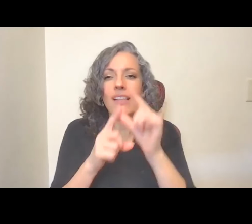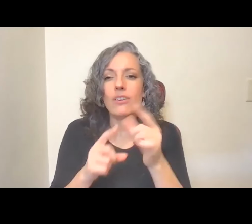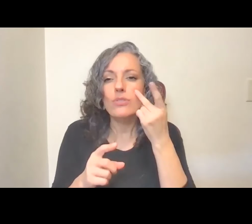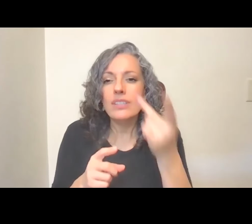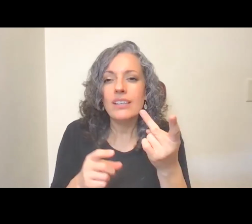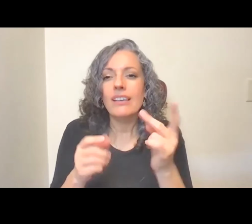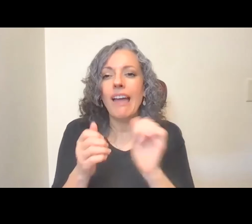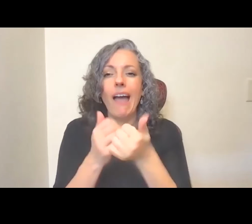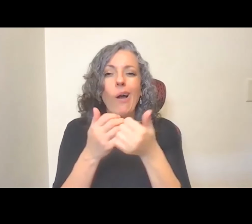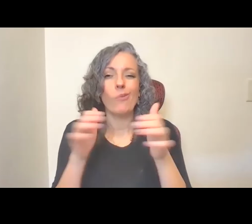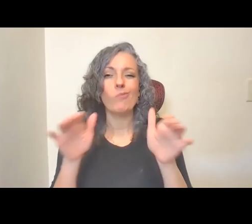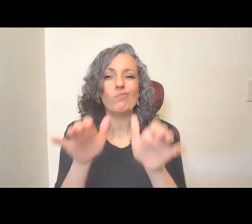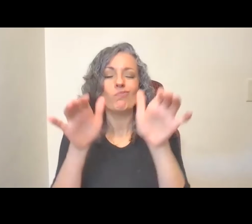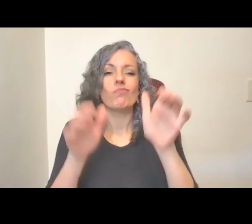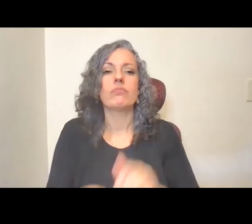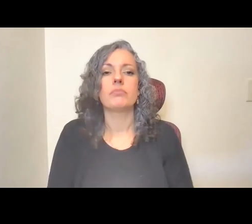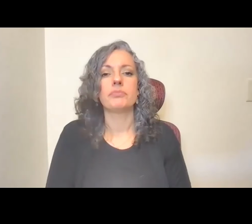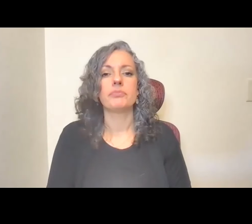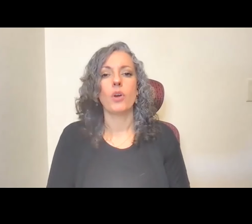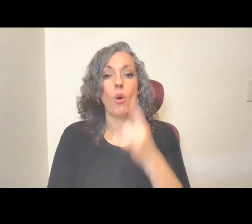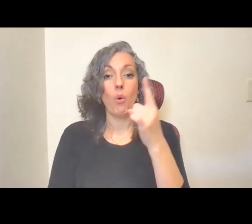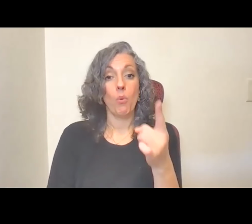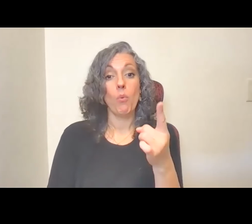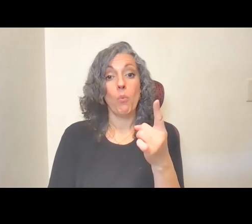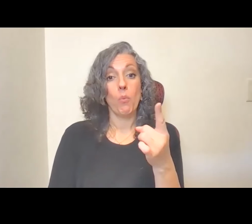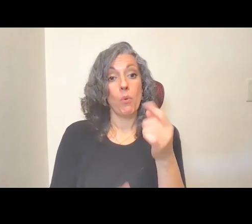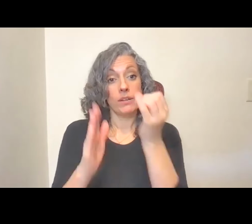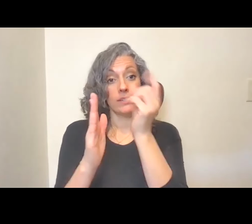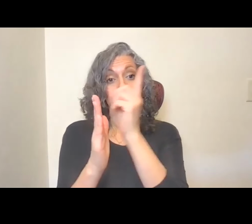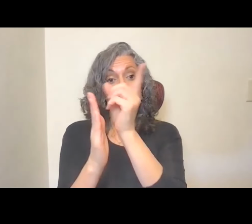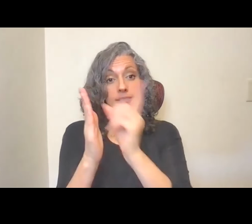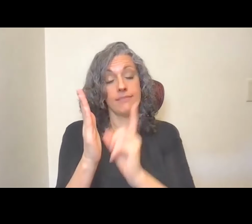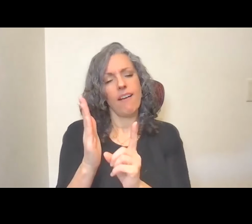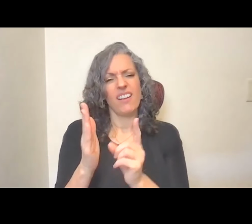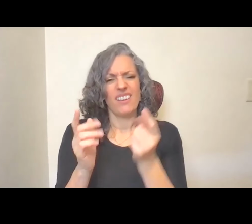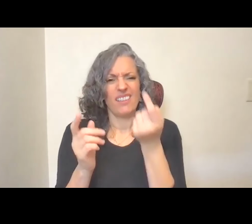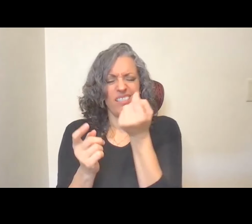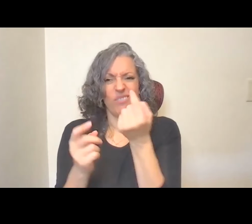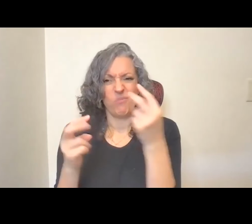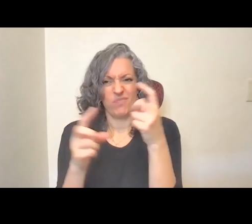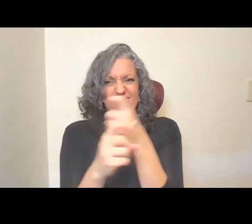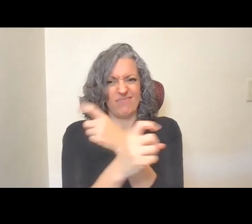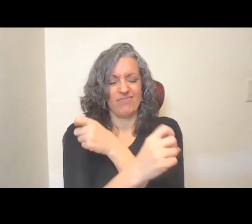One aspect of design is quite tricky to document, I'll be honest, is animations and